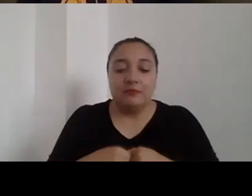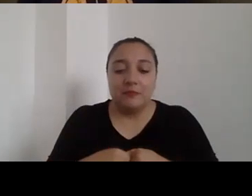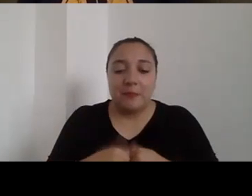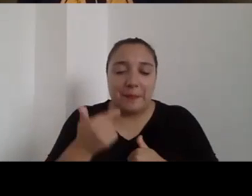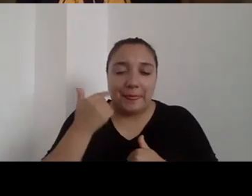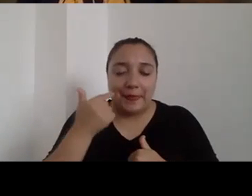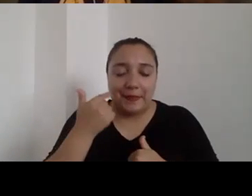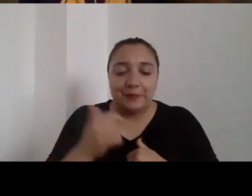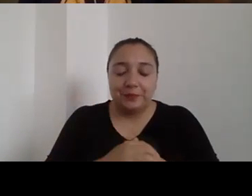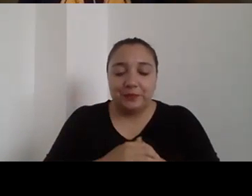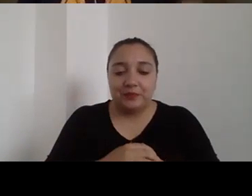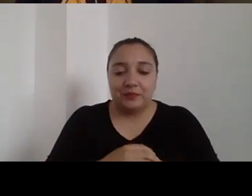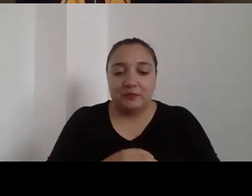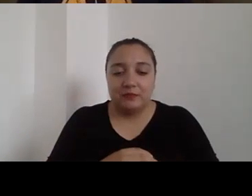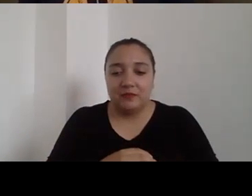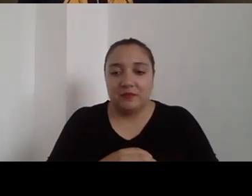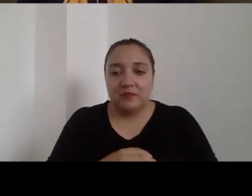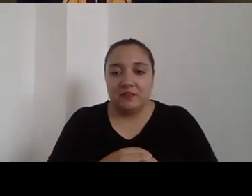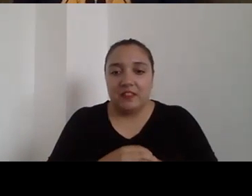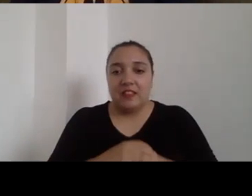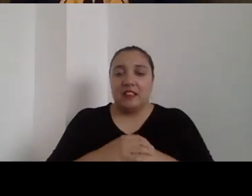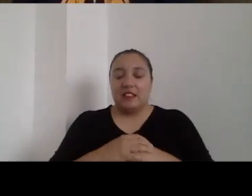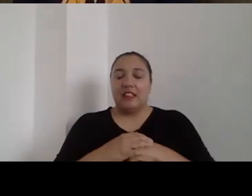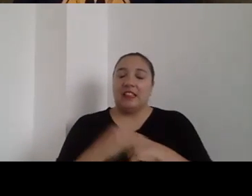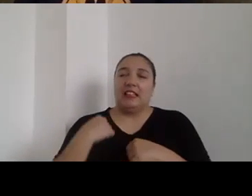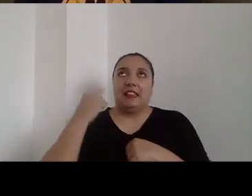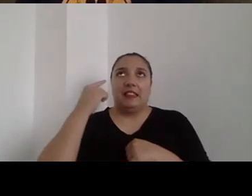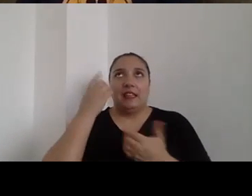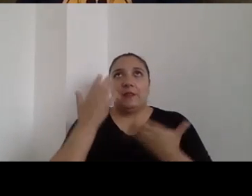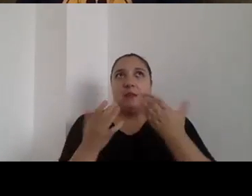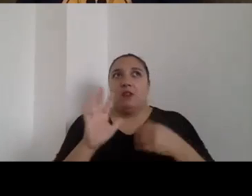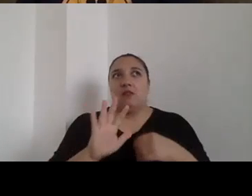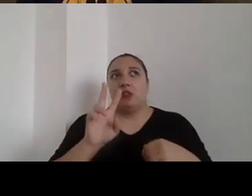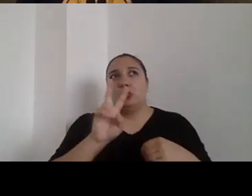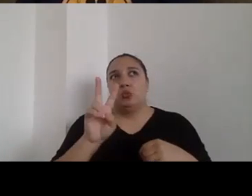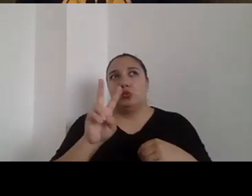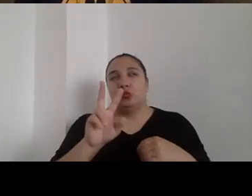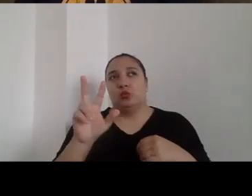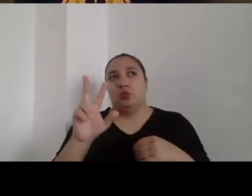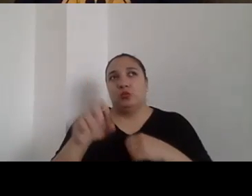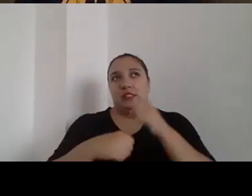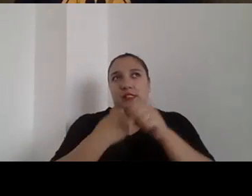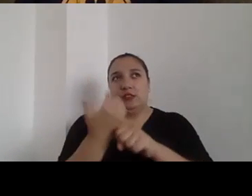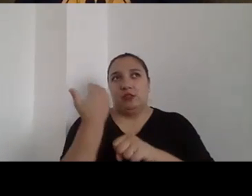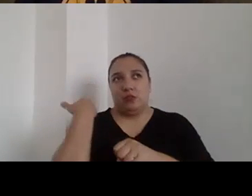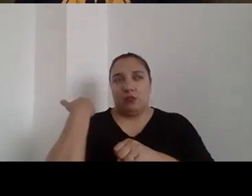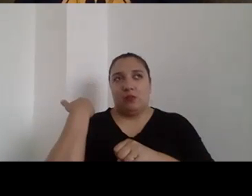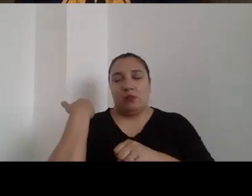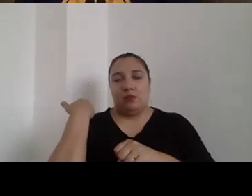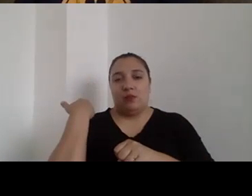maybe about two or three years ago I kind much figured out that this wasn't real, doe that makes sense?